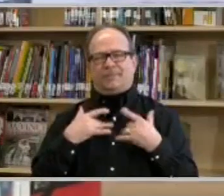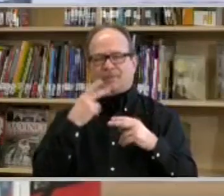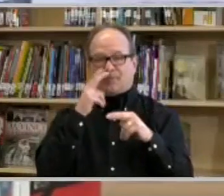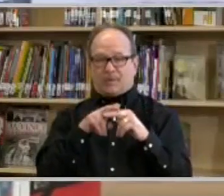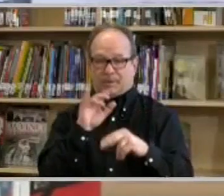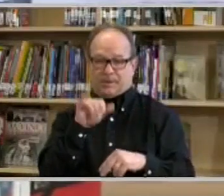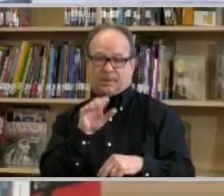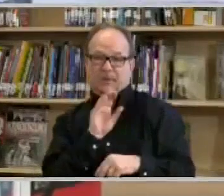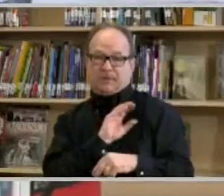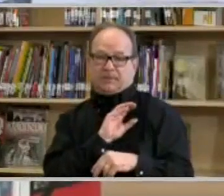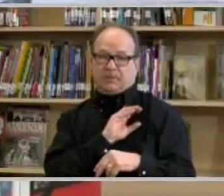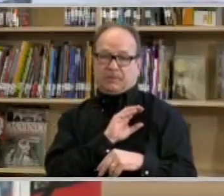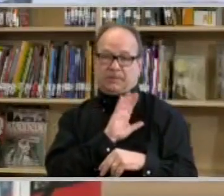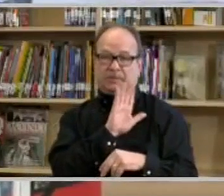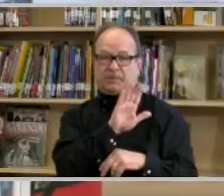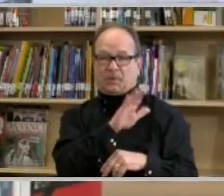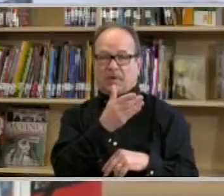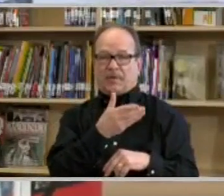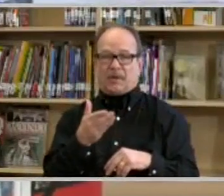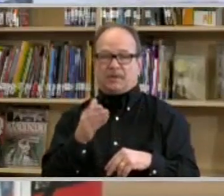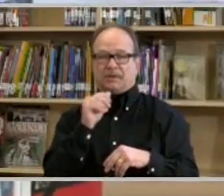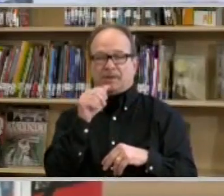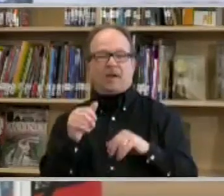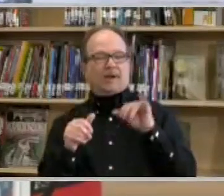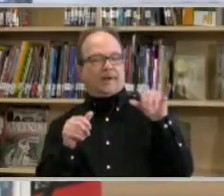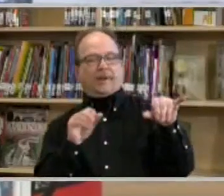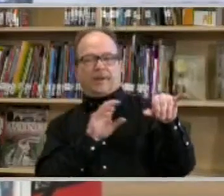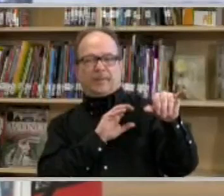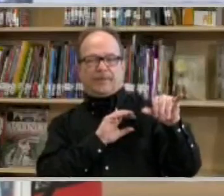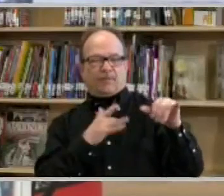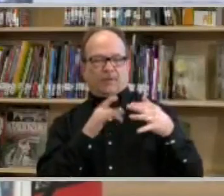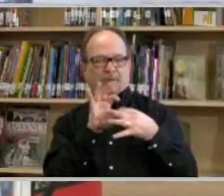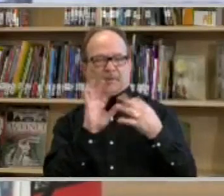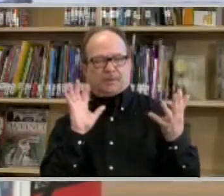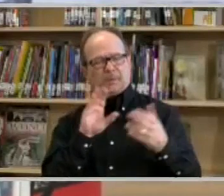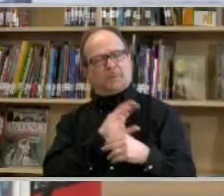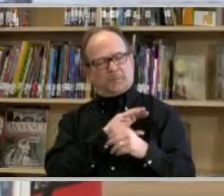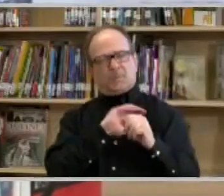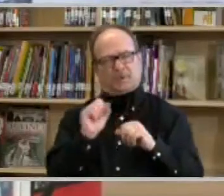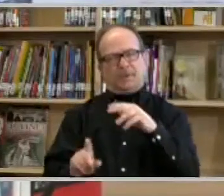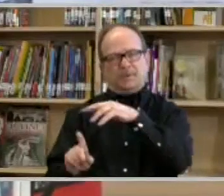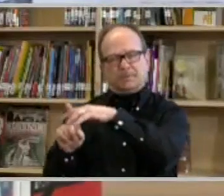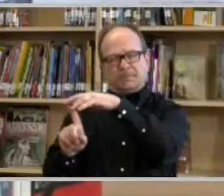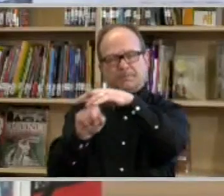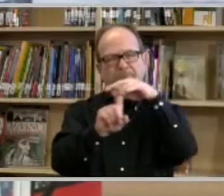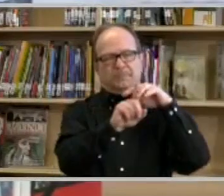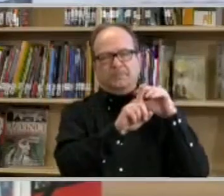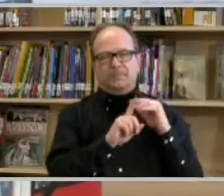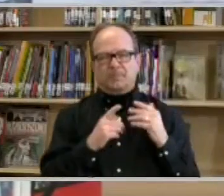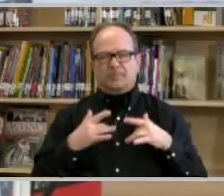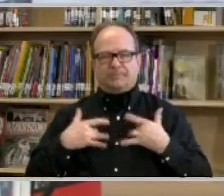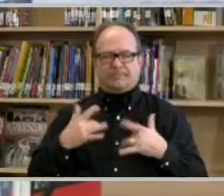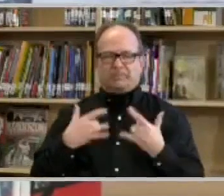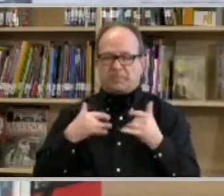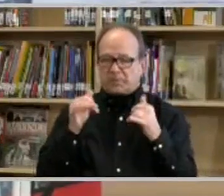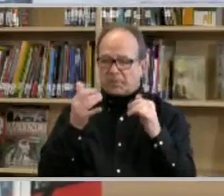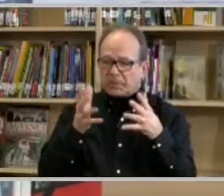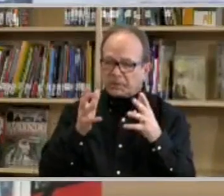ACTIVITY. AND THE POLICE THEY COME THROUGH YOU KNOW THEY DO THEY THING. THEY DON'T HAVE TO STAY THERE, WHATEVER, THEY JUST COME THROUGH